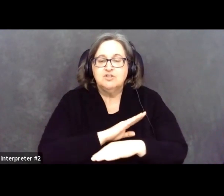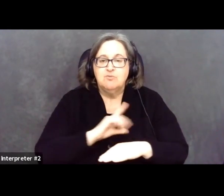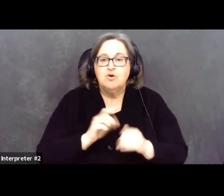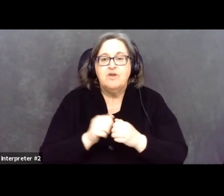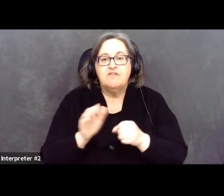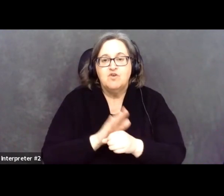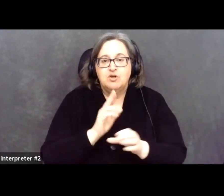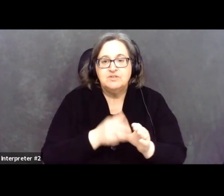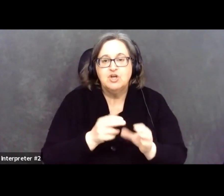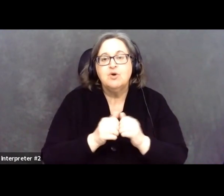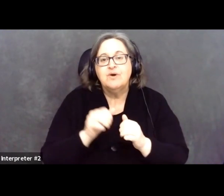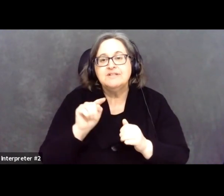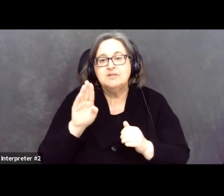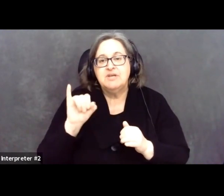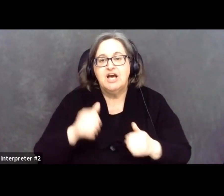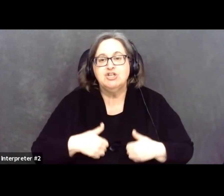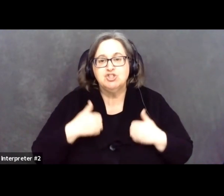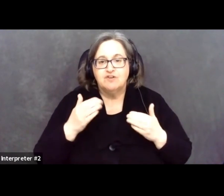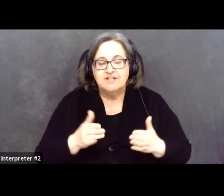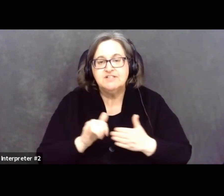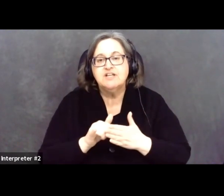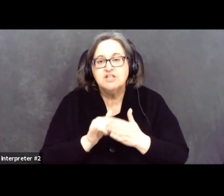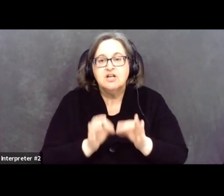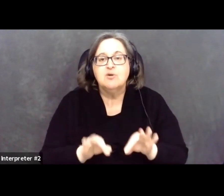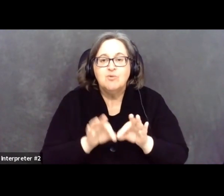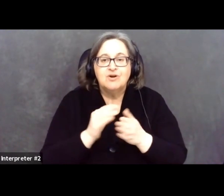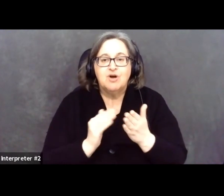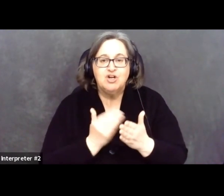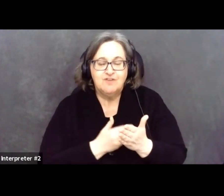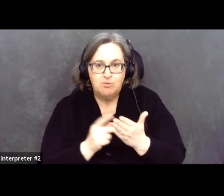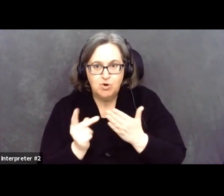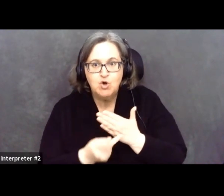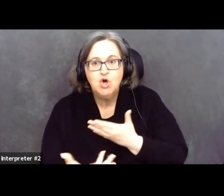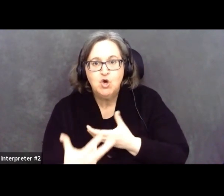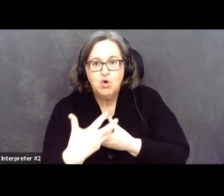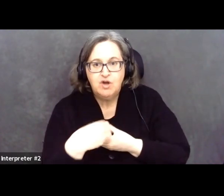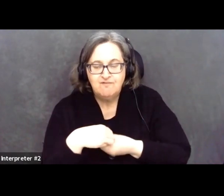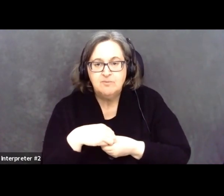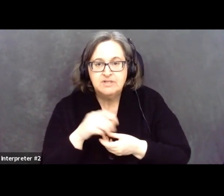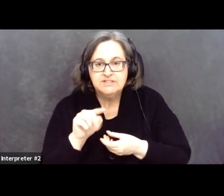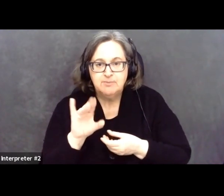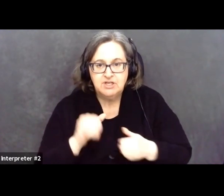a very important component of our program is the involvement and inclusion of TBI